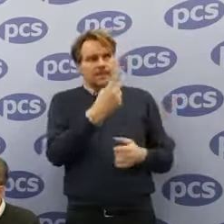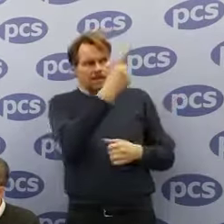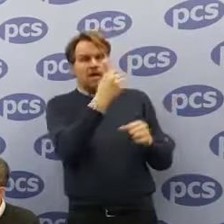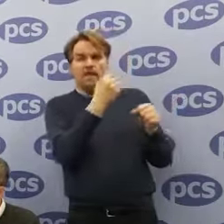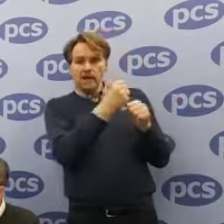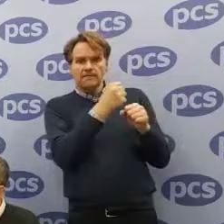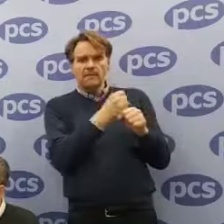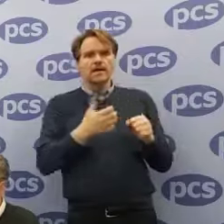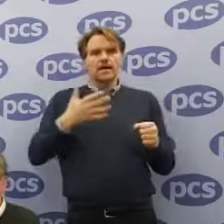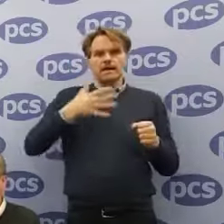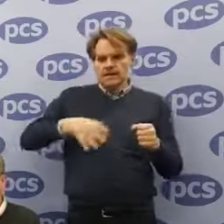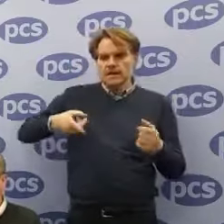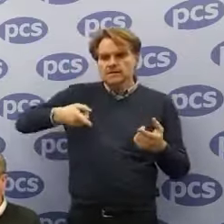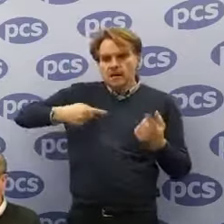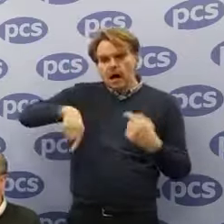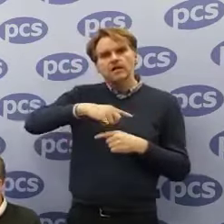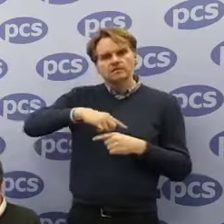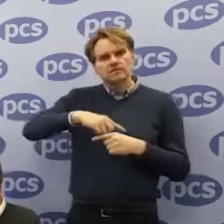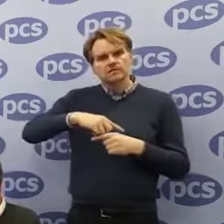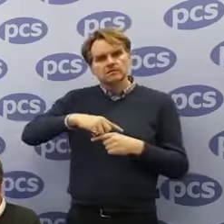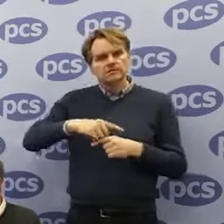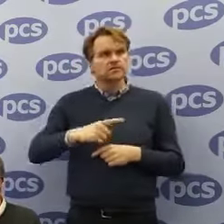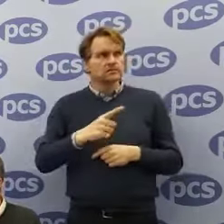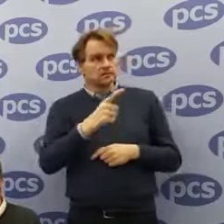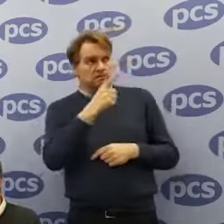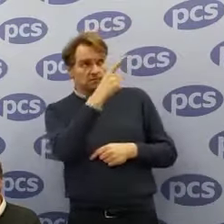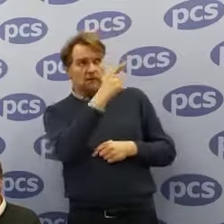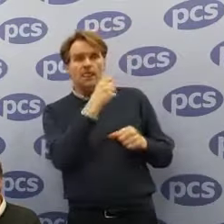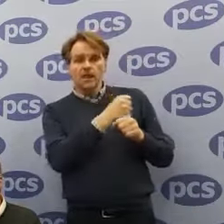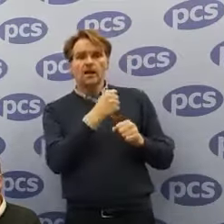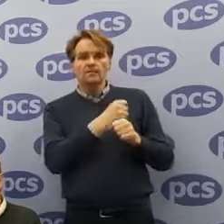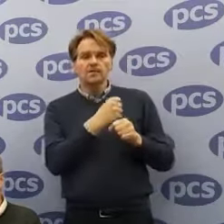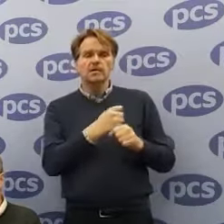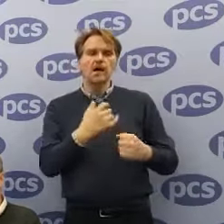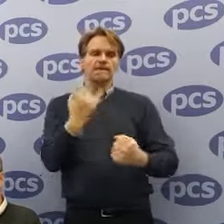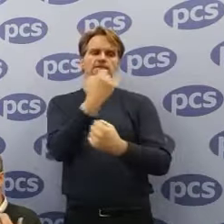than ever before, so they are uniquely vulnerable to our action and that's why